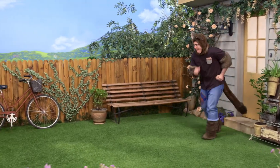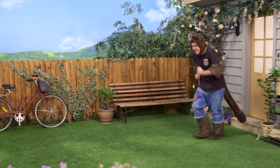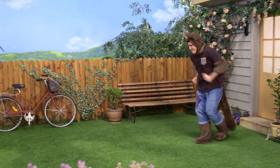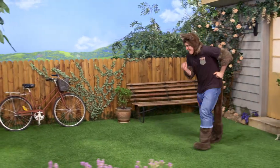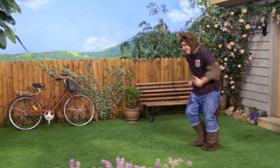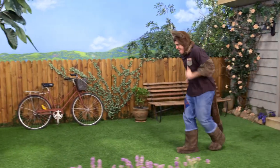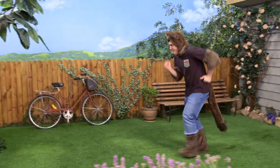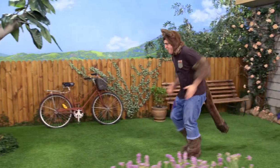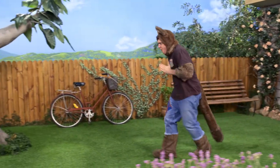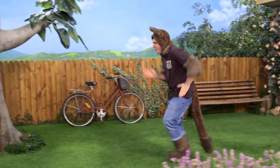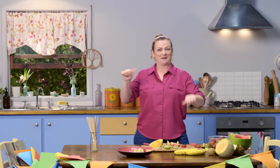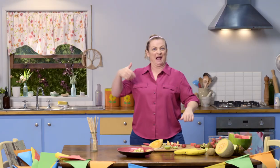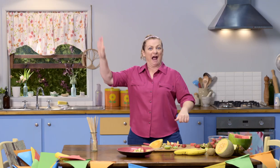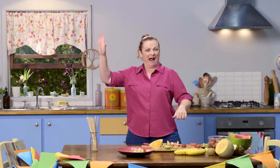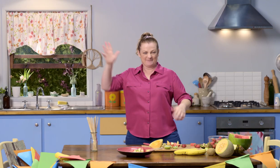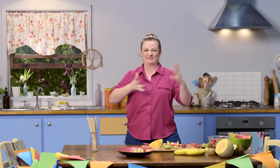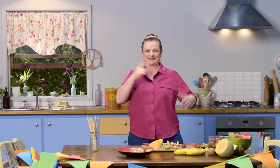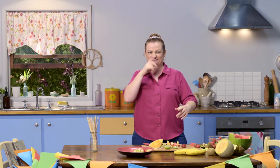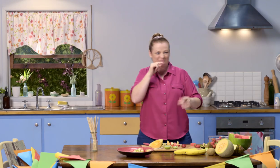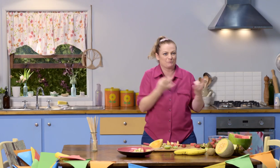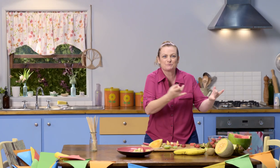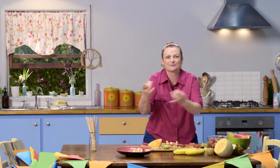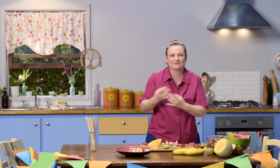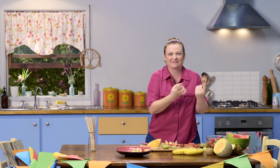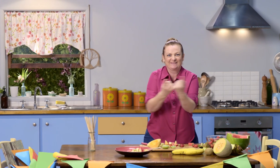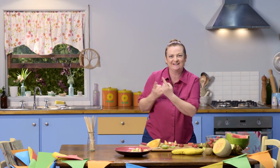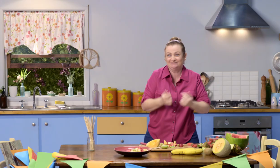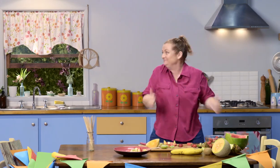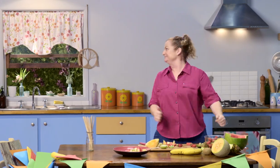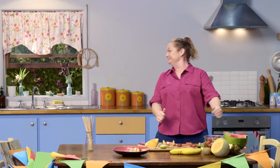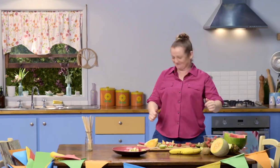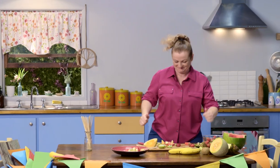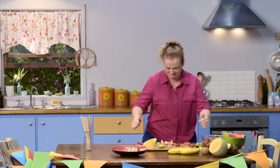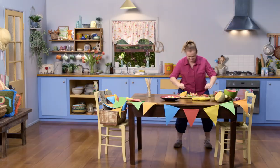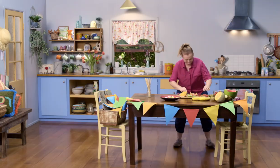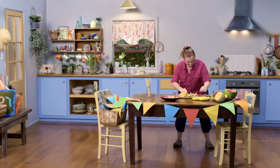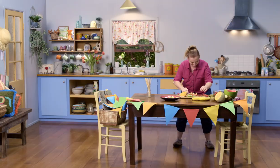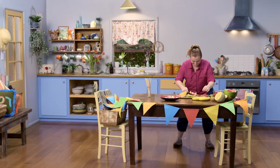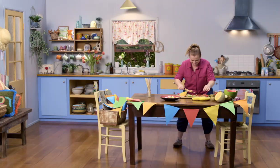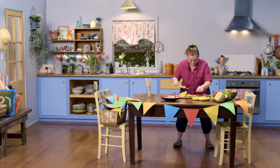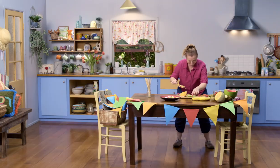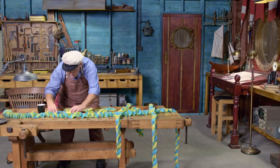Great! Oh, finally, he's gone. That means I can get on with the preparations.